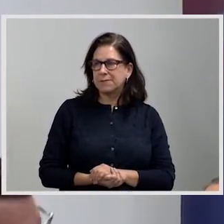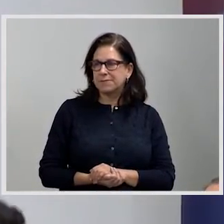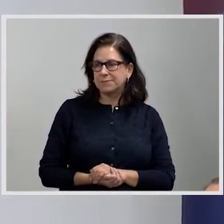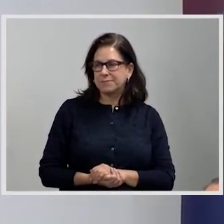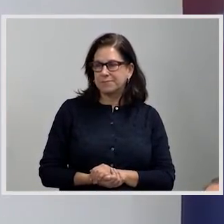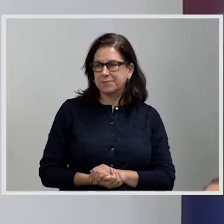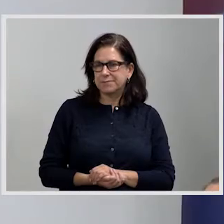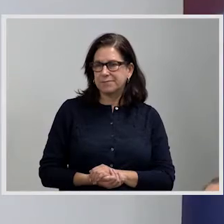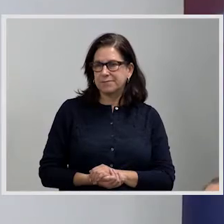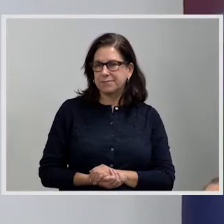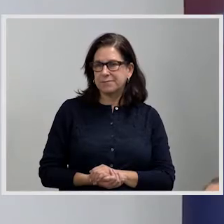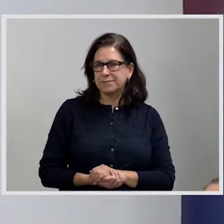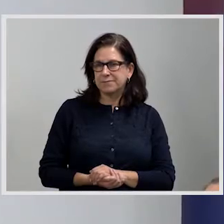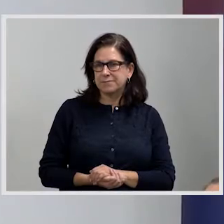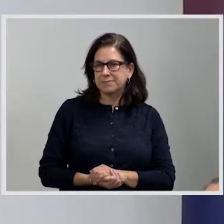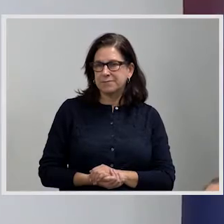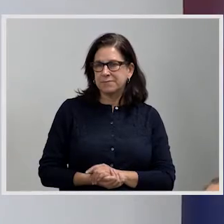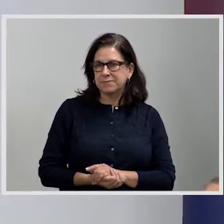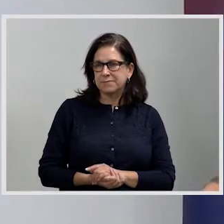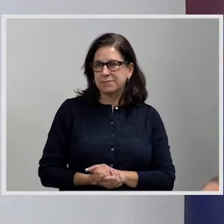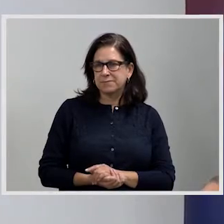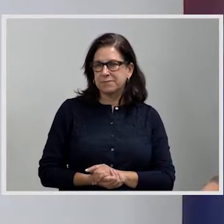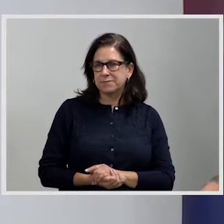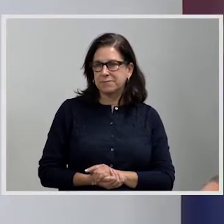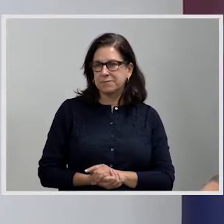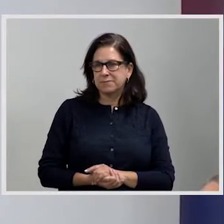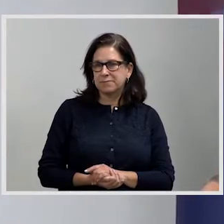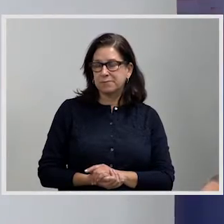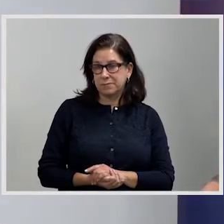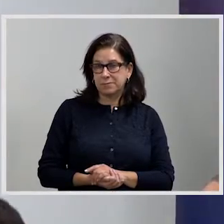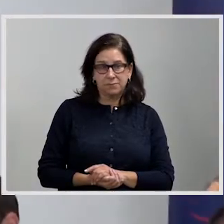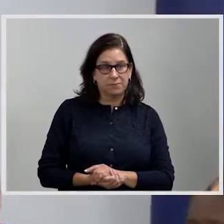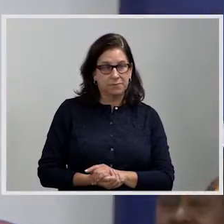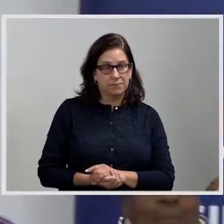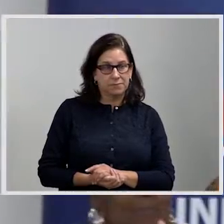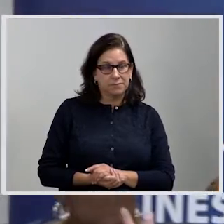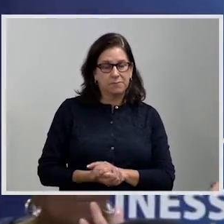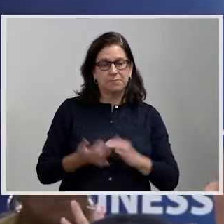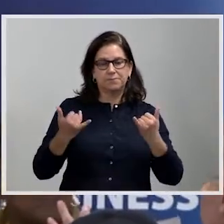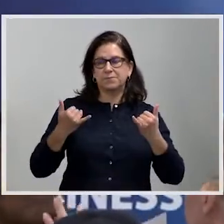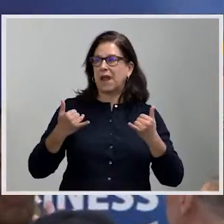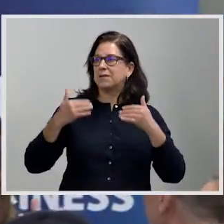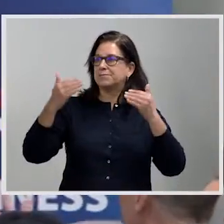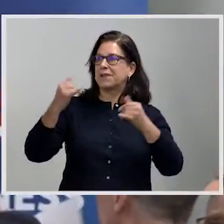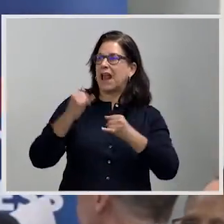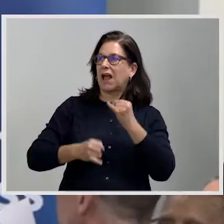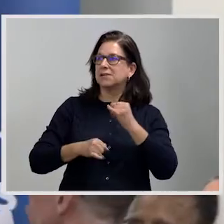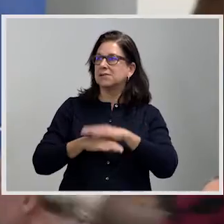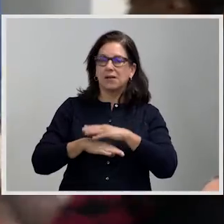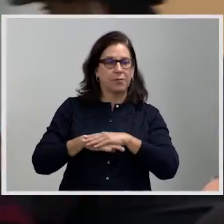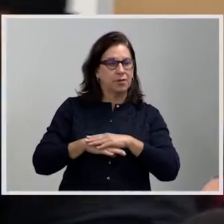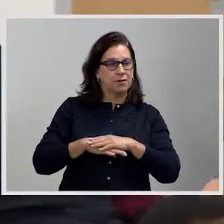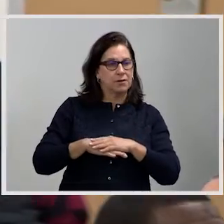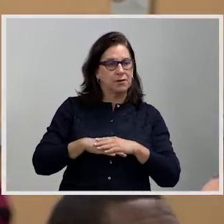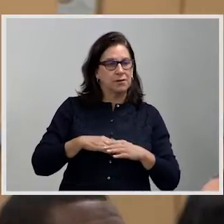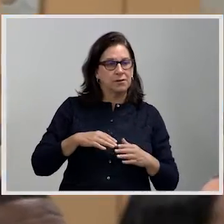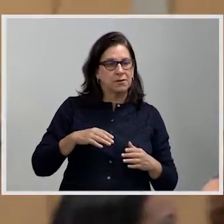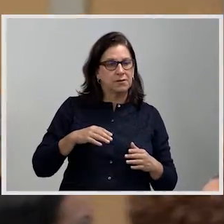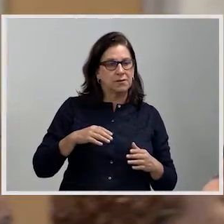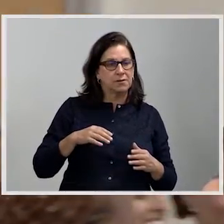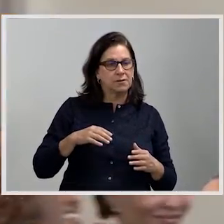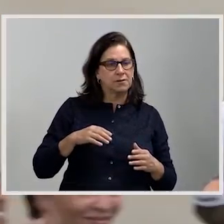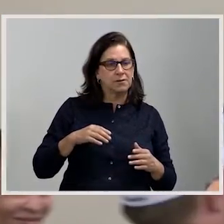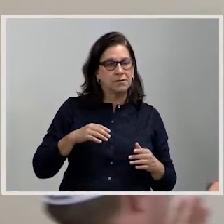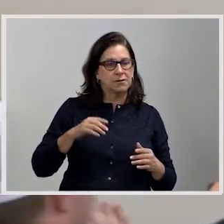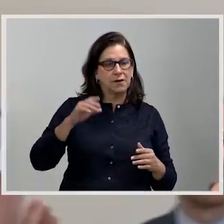START -- OR FINISH WITH NUMBER 2.